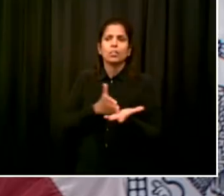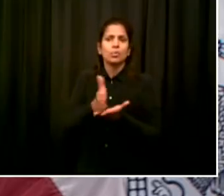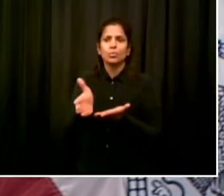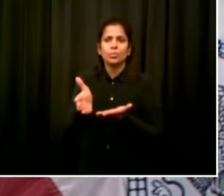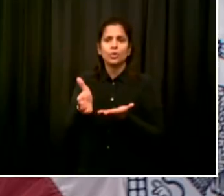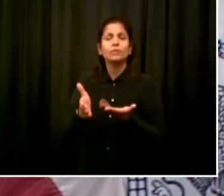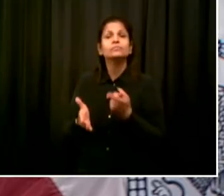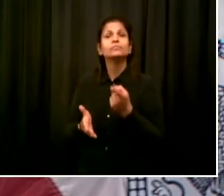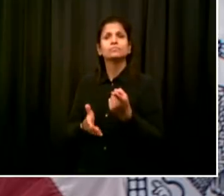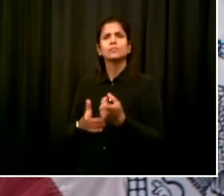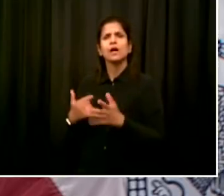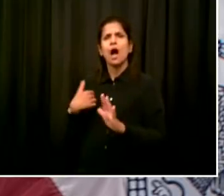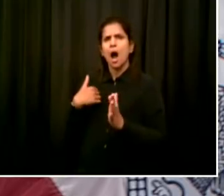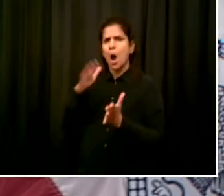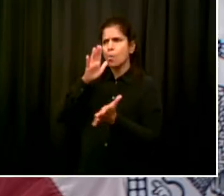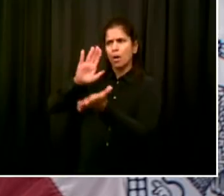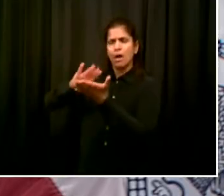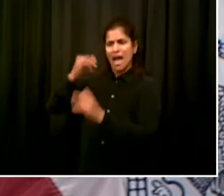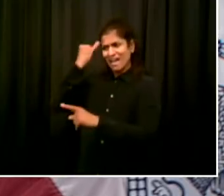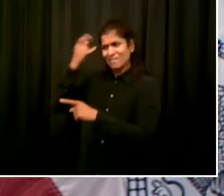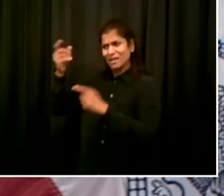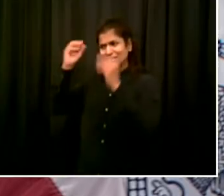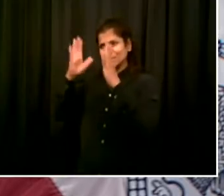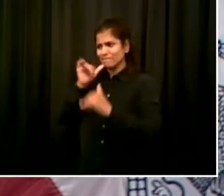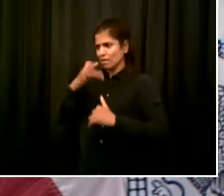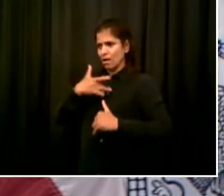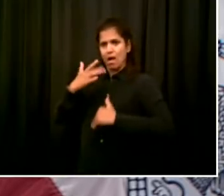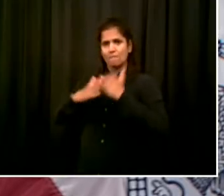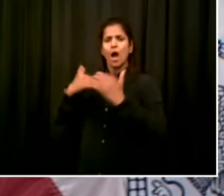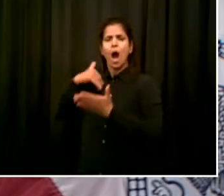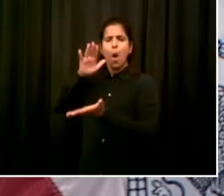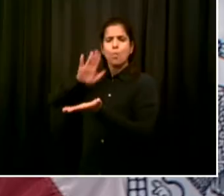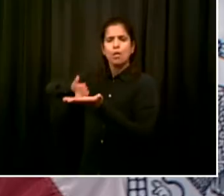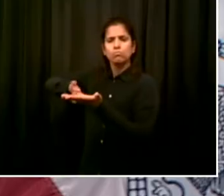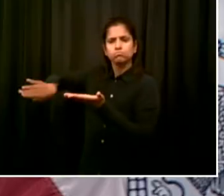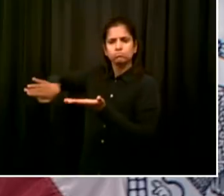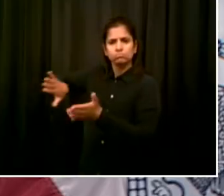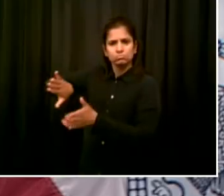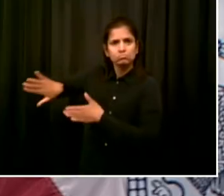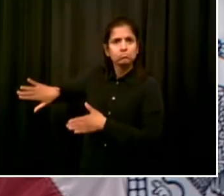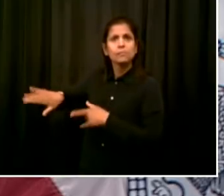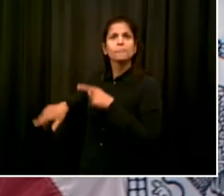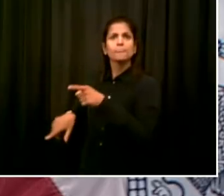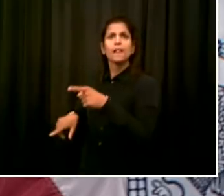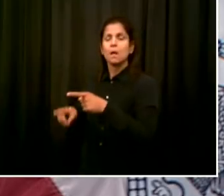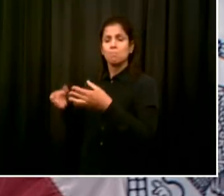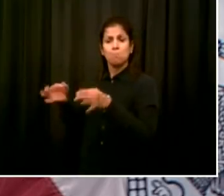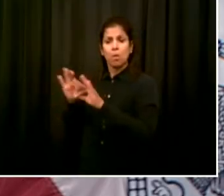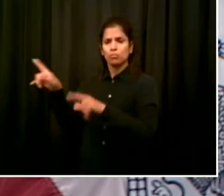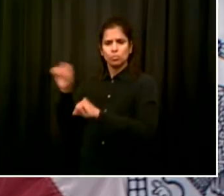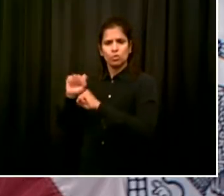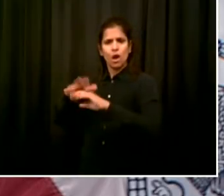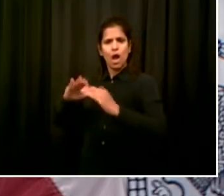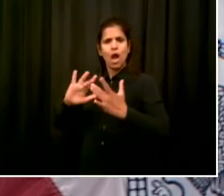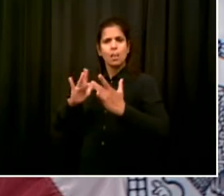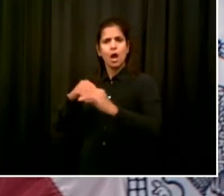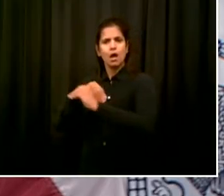CONDITIONS, THOSE FOLKWIS L L GETAN EXEMPTION, OBVIOUSLY . WE KNOW THERE ARE A CERTAIN NUMBER OF EDUCATORS WHO